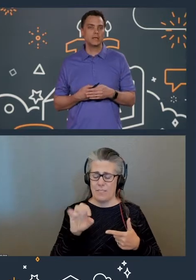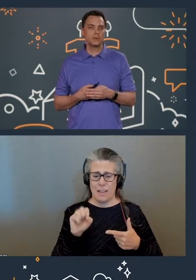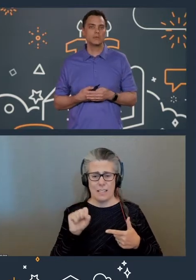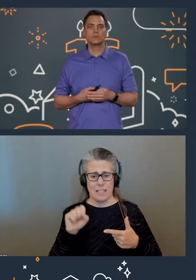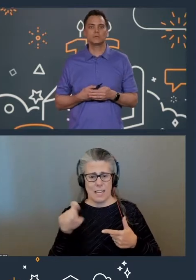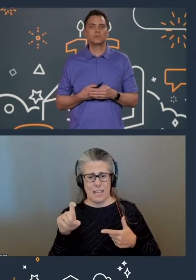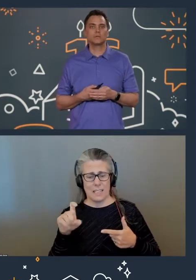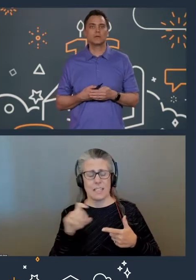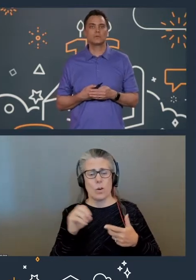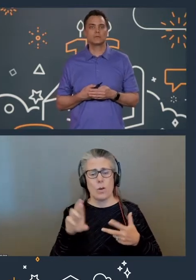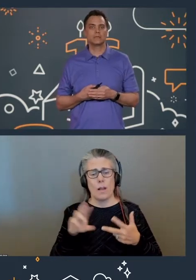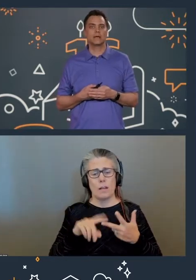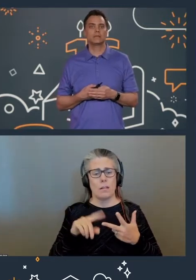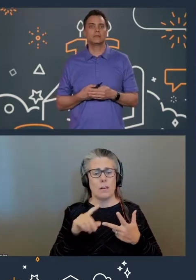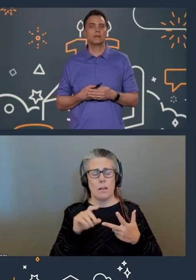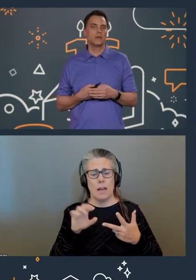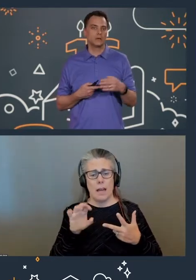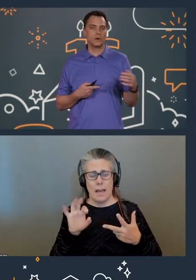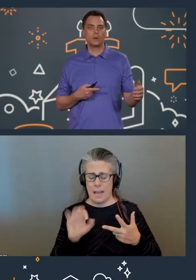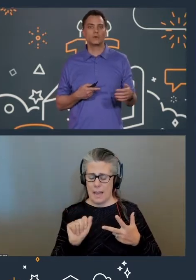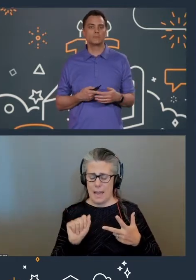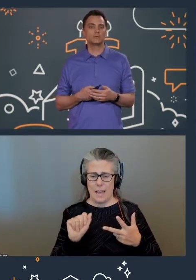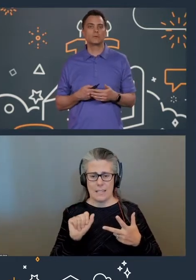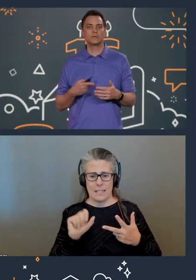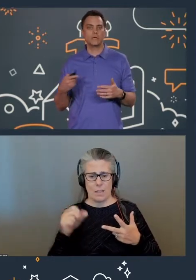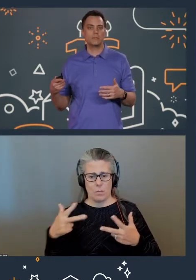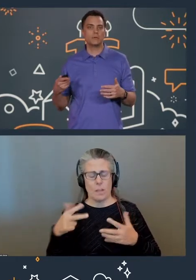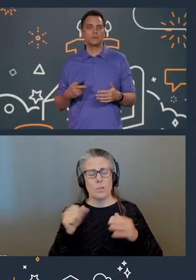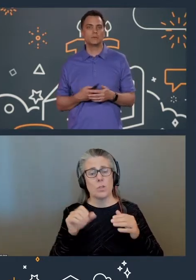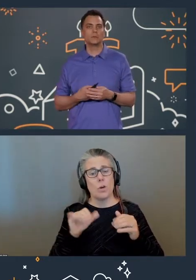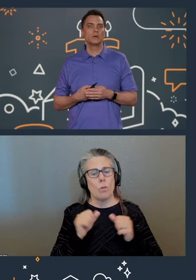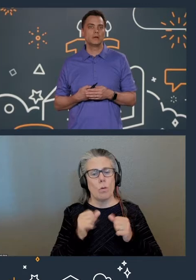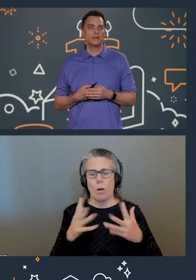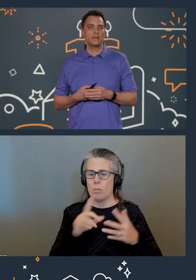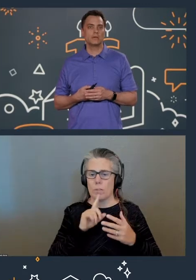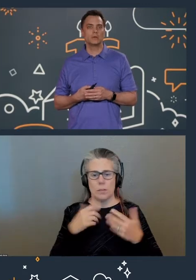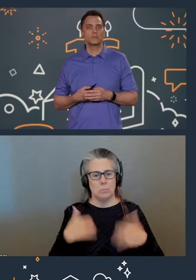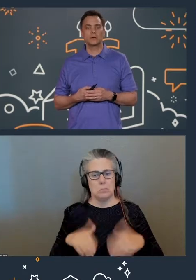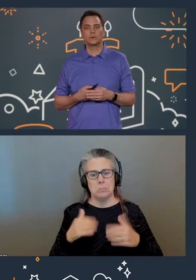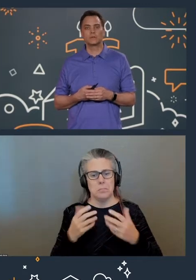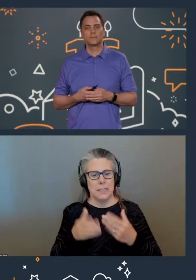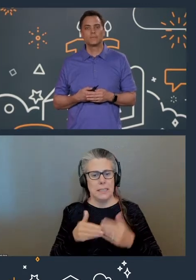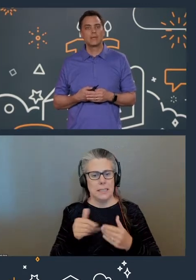typically associated with connecting your on-prem storage up into the AWS networks.